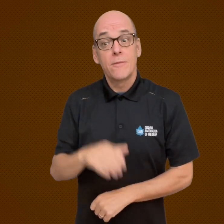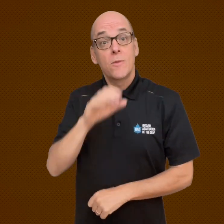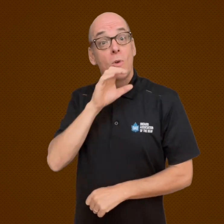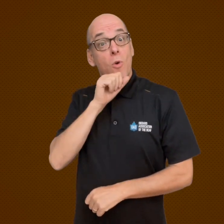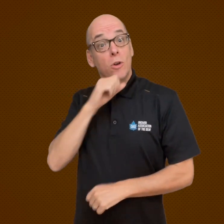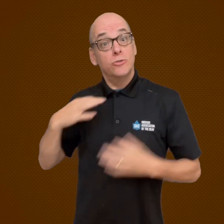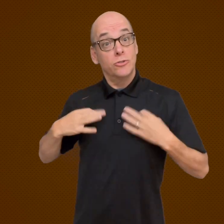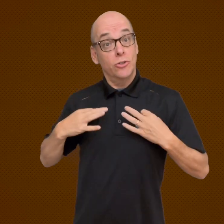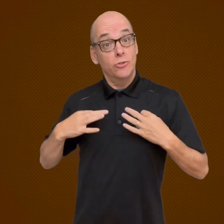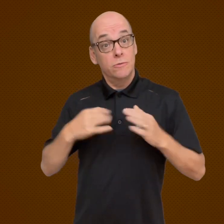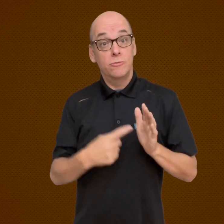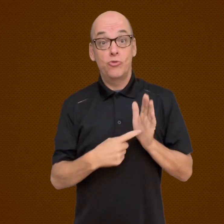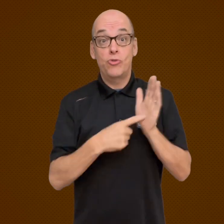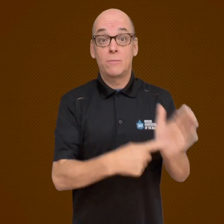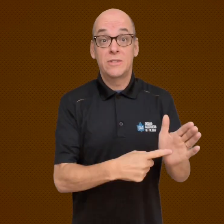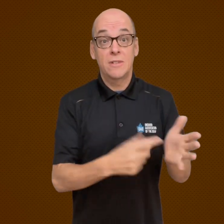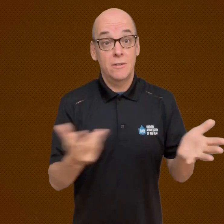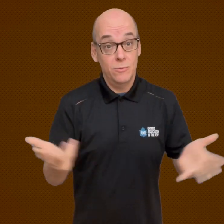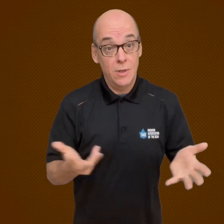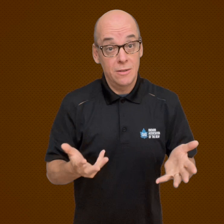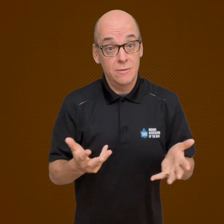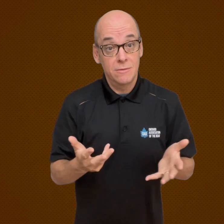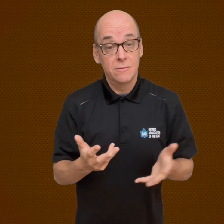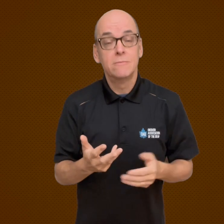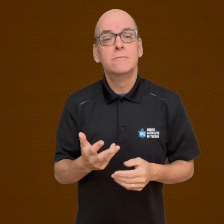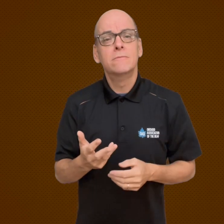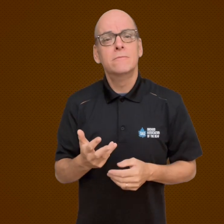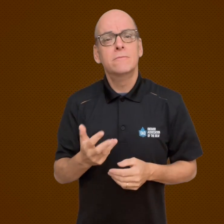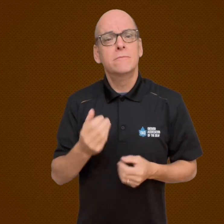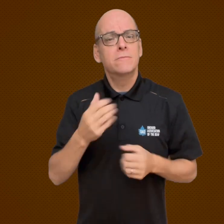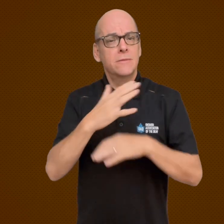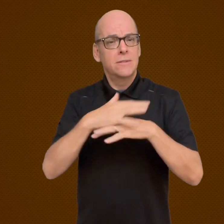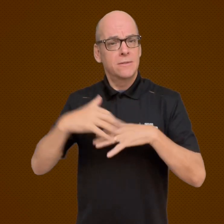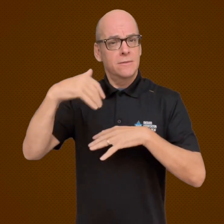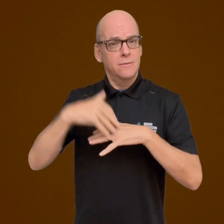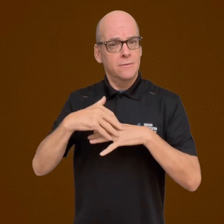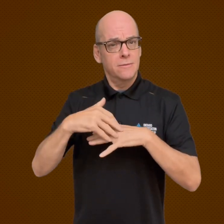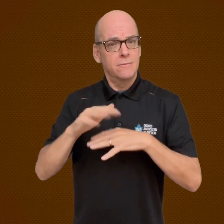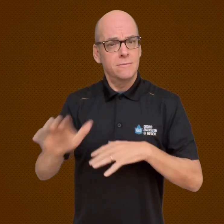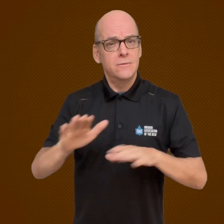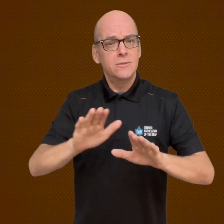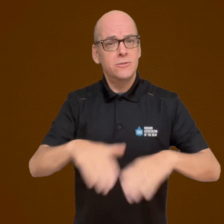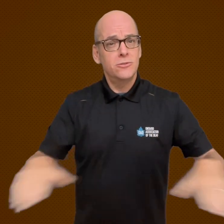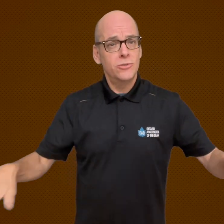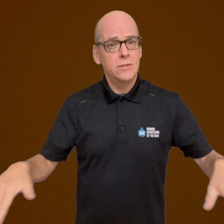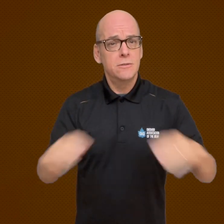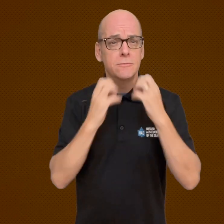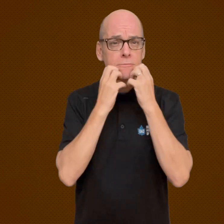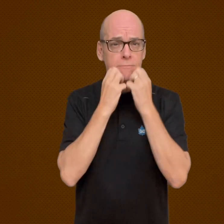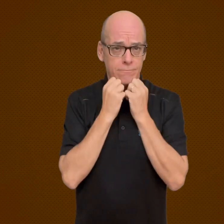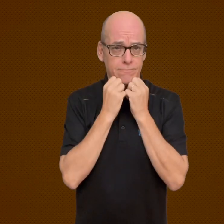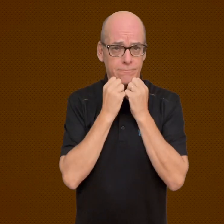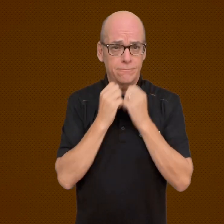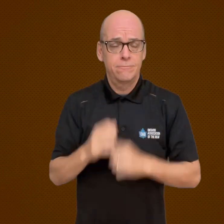The orange shirt represents Indigenous peoples and that every child matters.